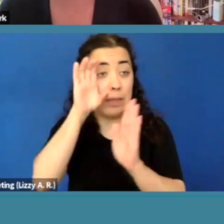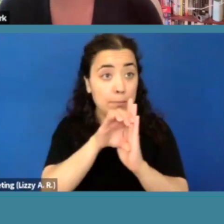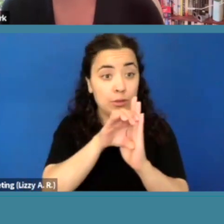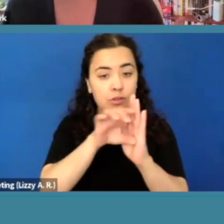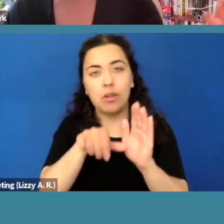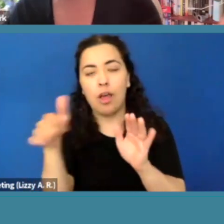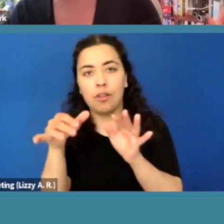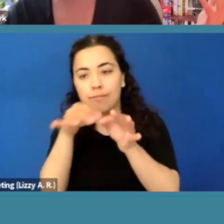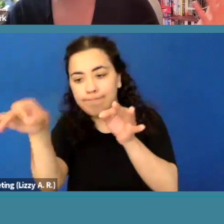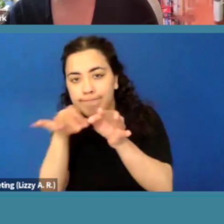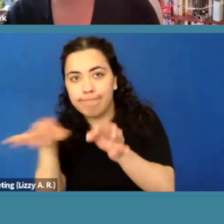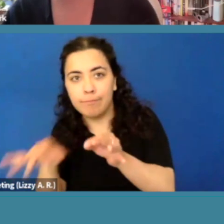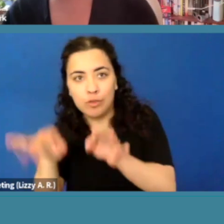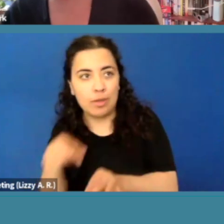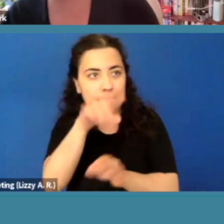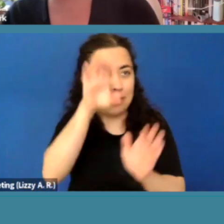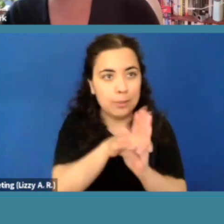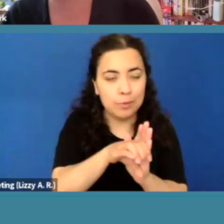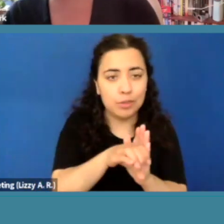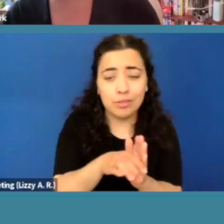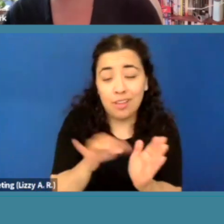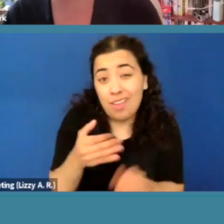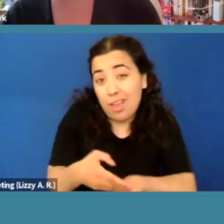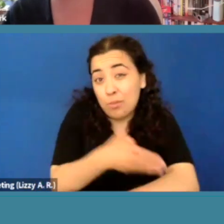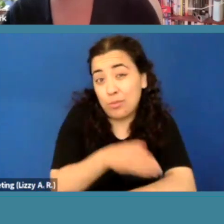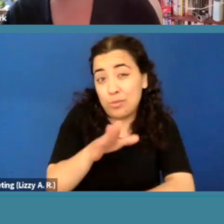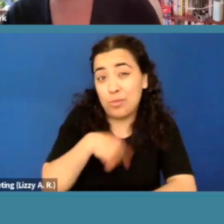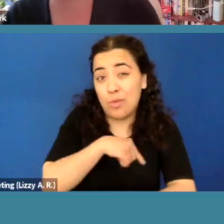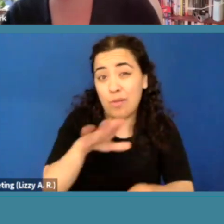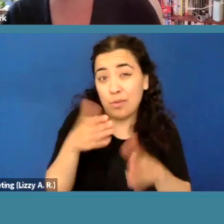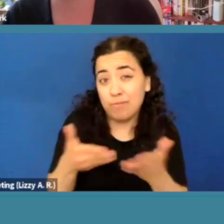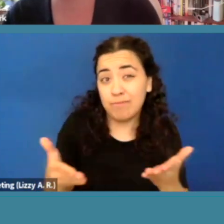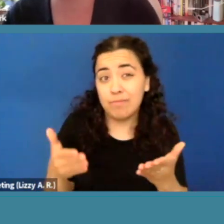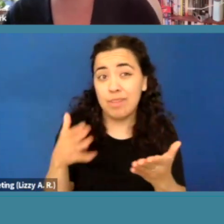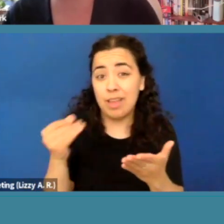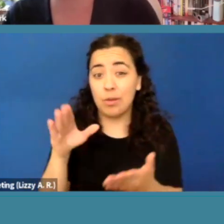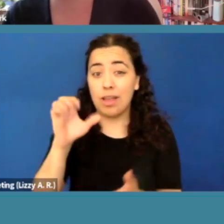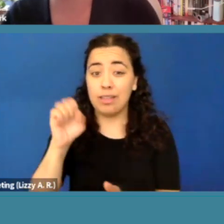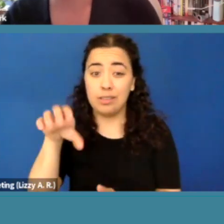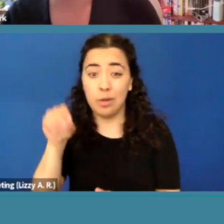Not to mention, it just makes your stuff better and your SEO work more seamlessly.